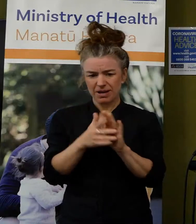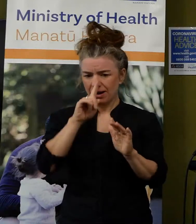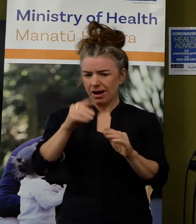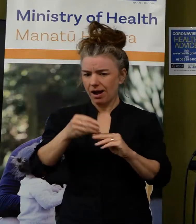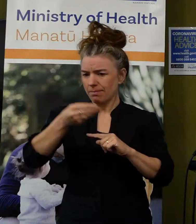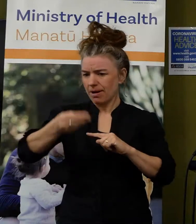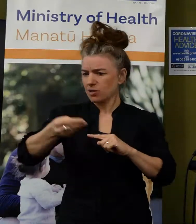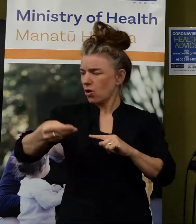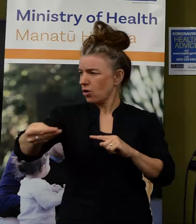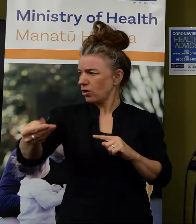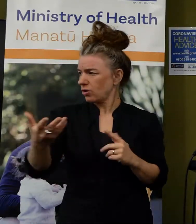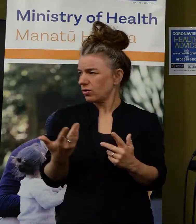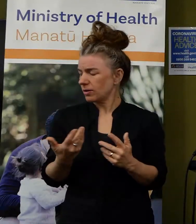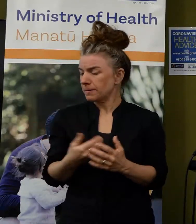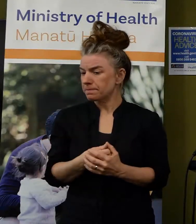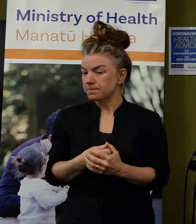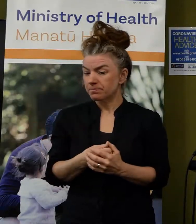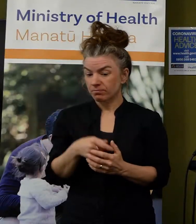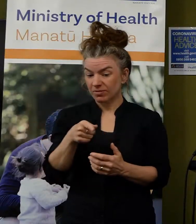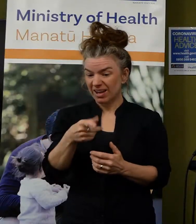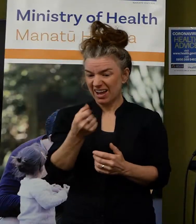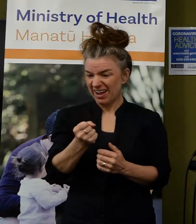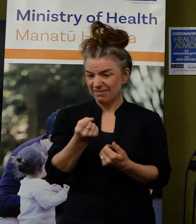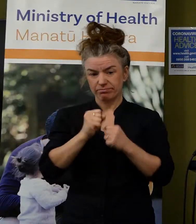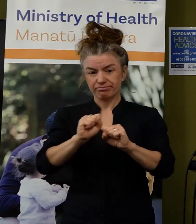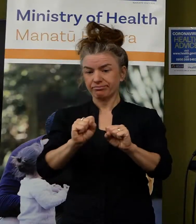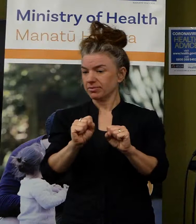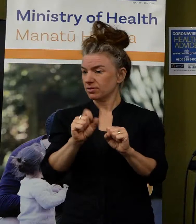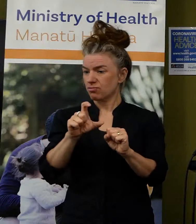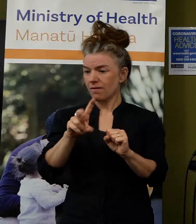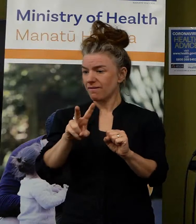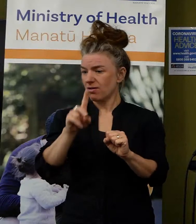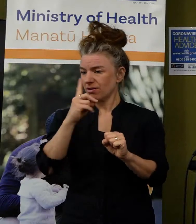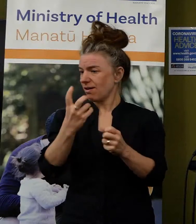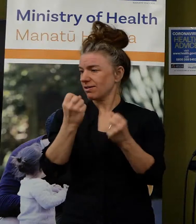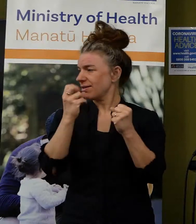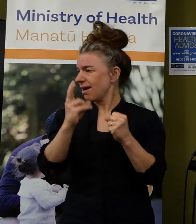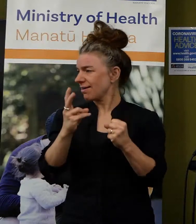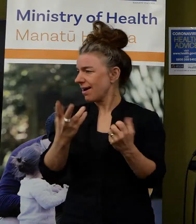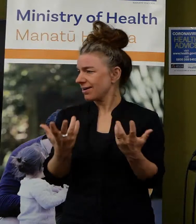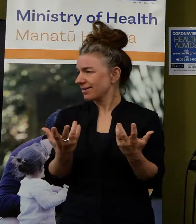have their own individual immunity to it. So there's no requirement.